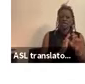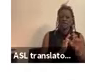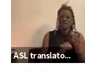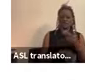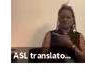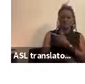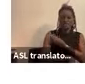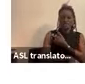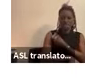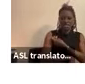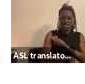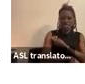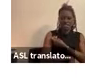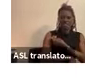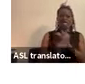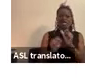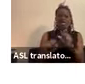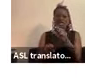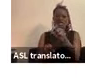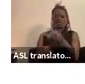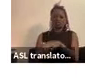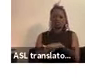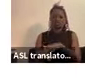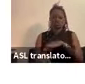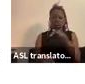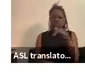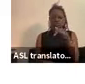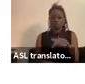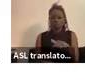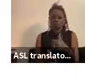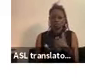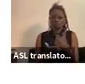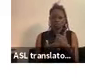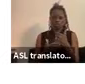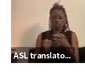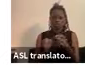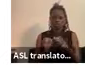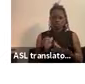Would you mind slowing down just a little bit to help our interpreter? Oh, apology's.